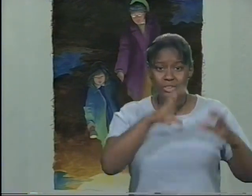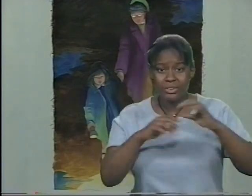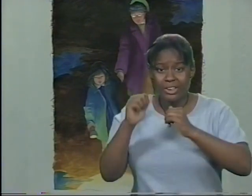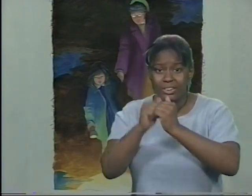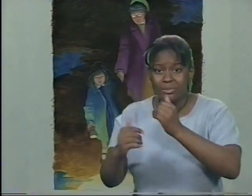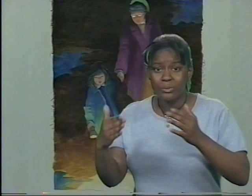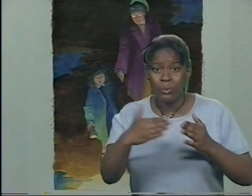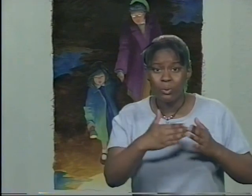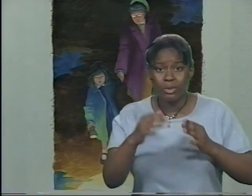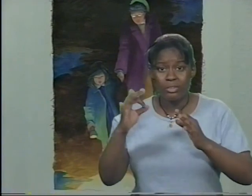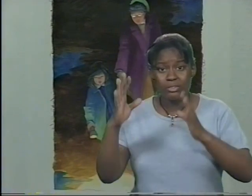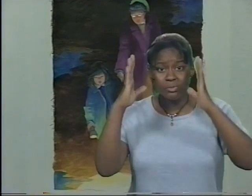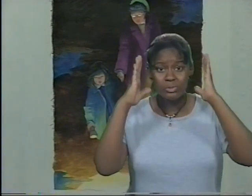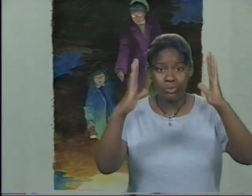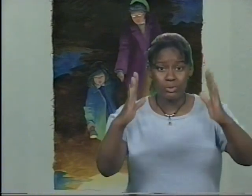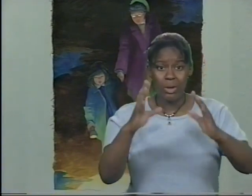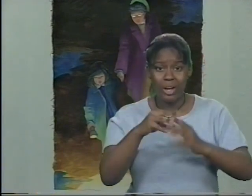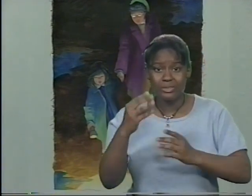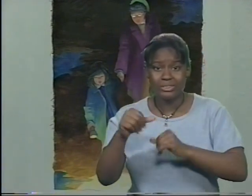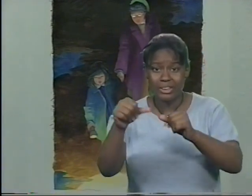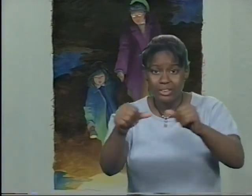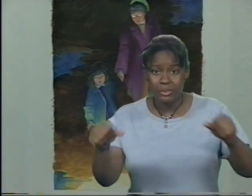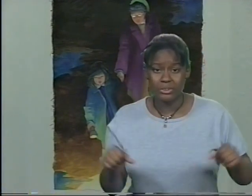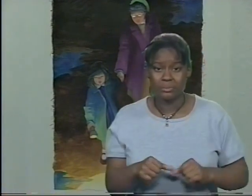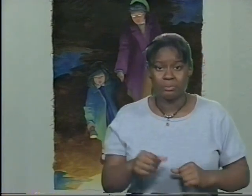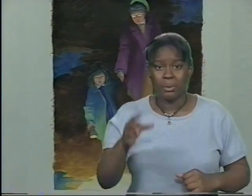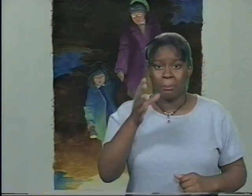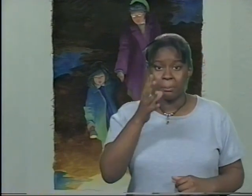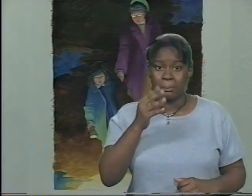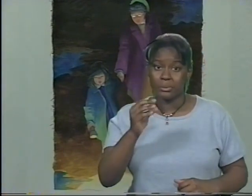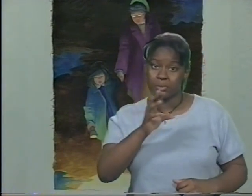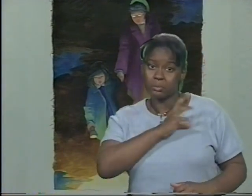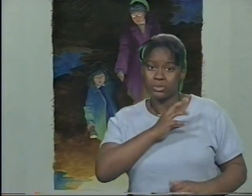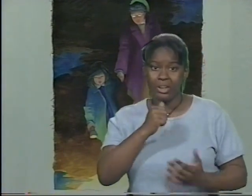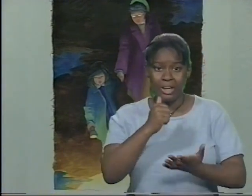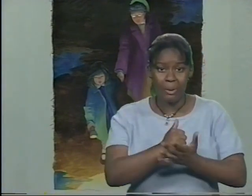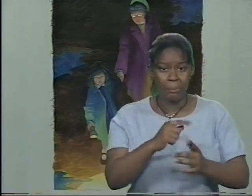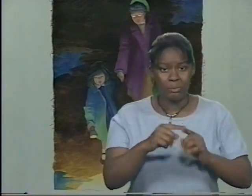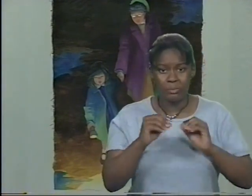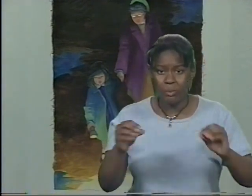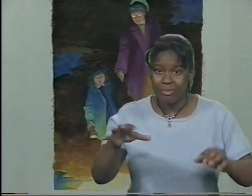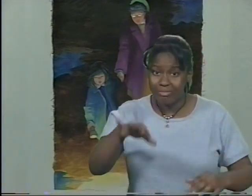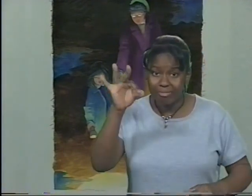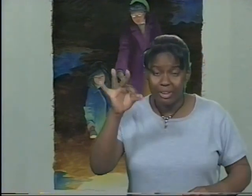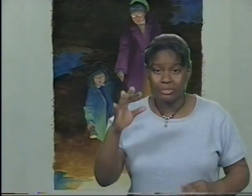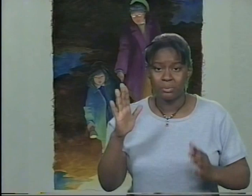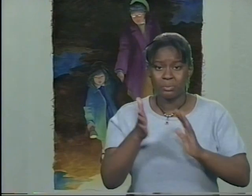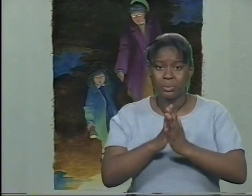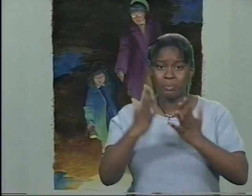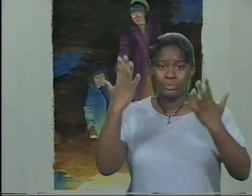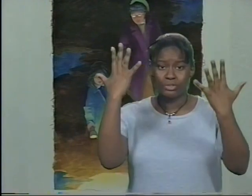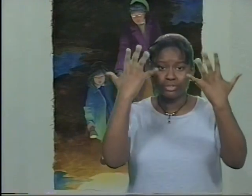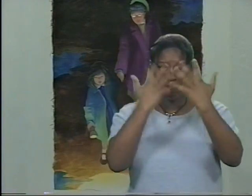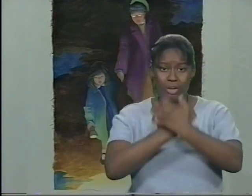"I've lost my bracelet!" Emi looked in every corner of their stall and along the ramp that led to their stable.